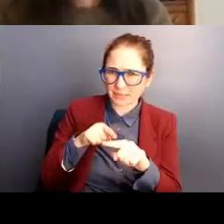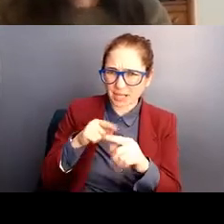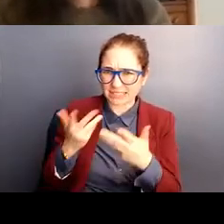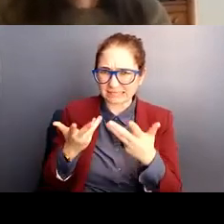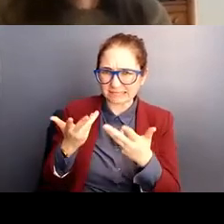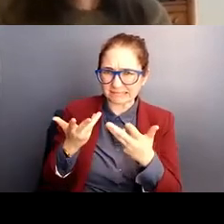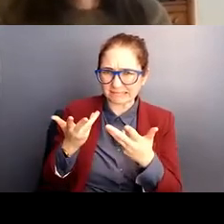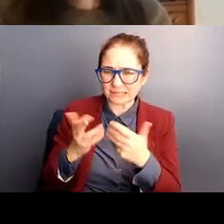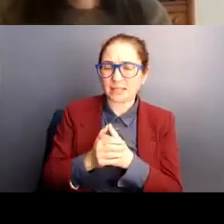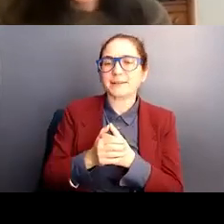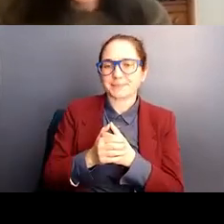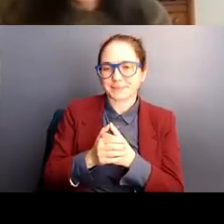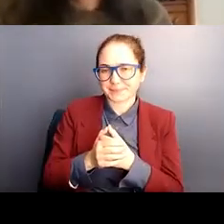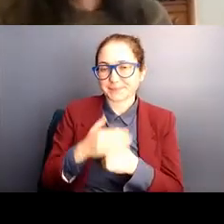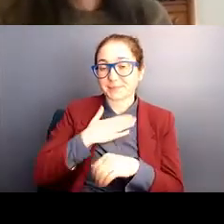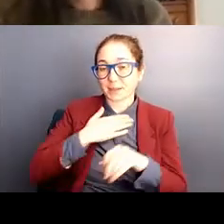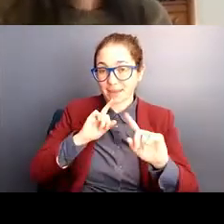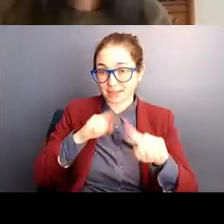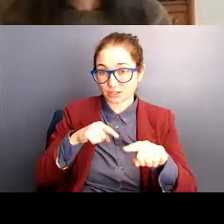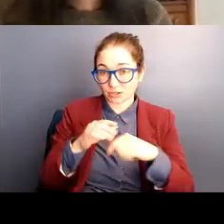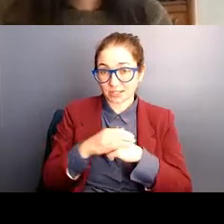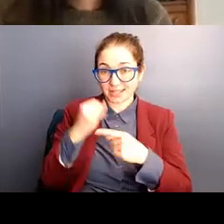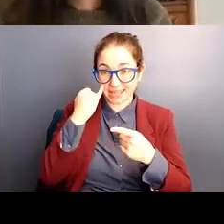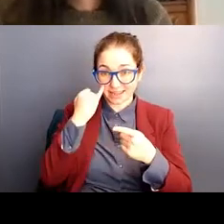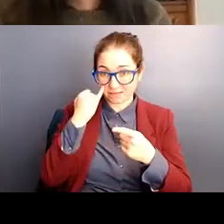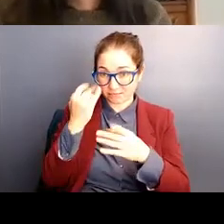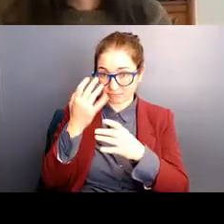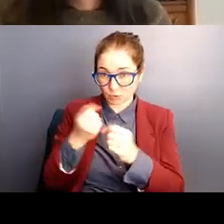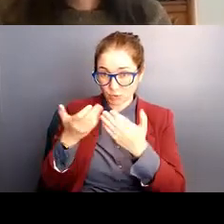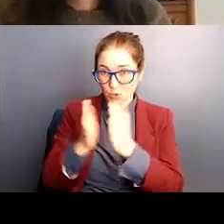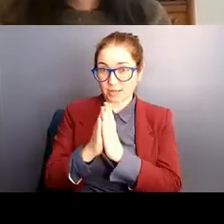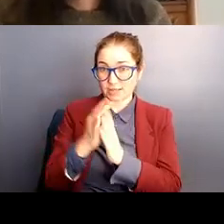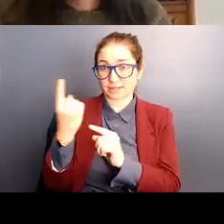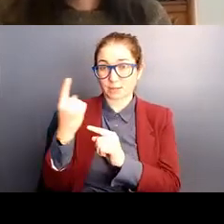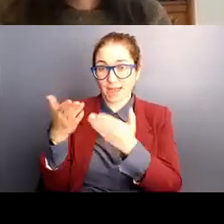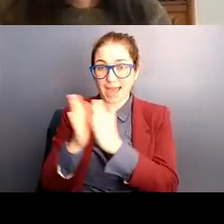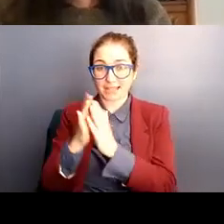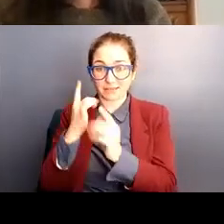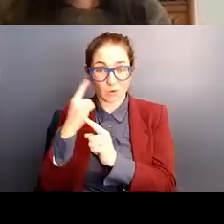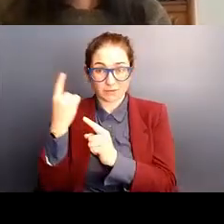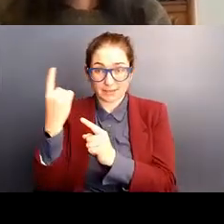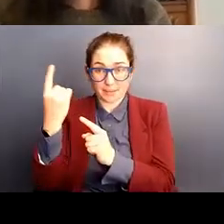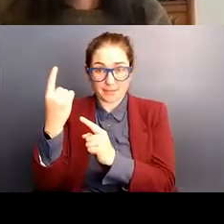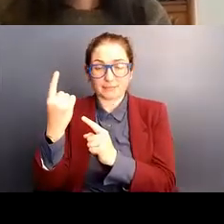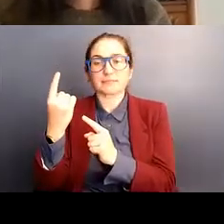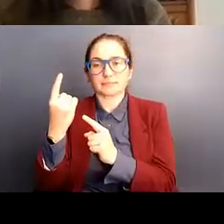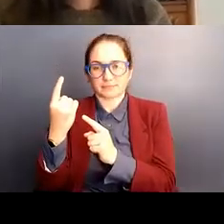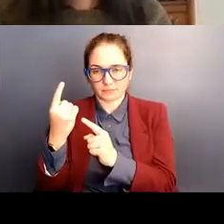So my answer to you is, if you ever get a request for someone is asking for something, your default answer should be "let me